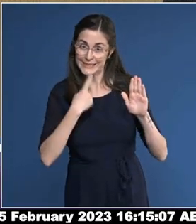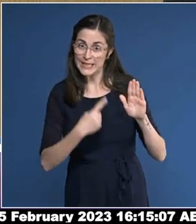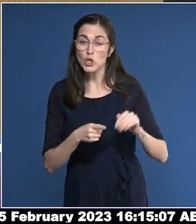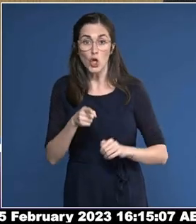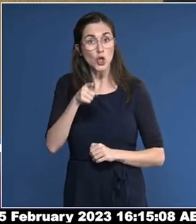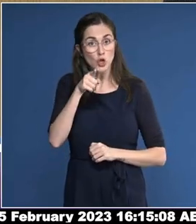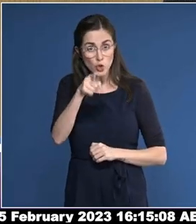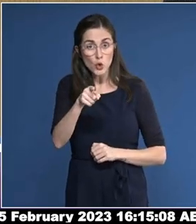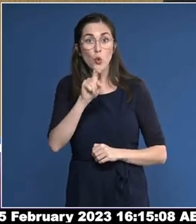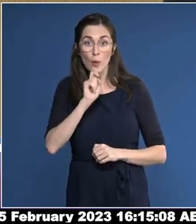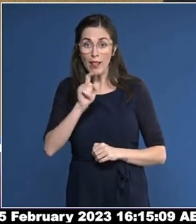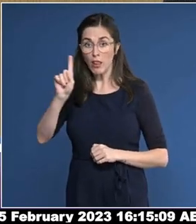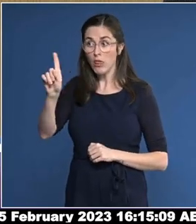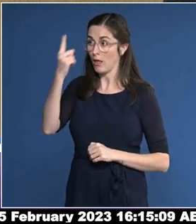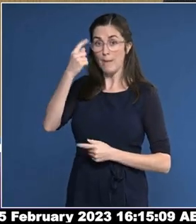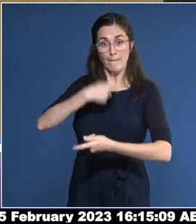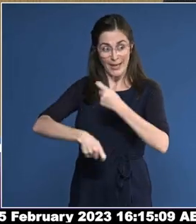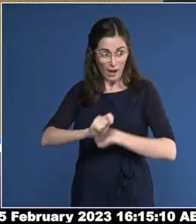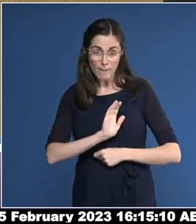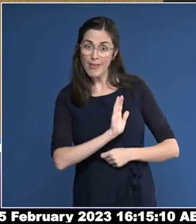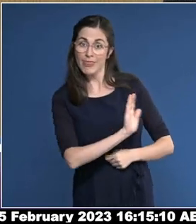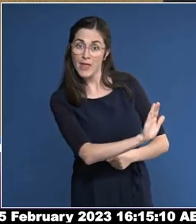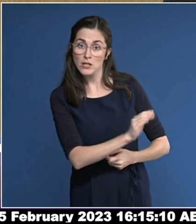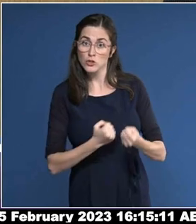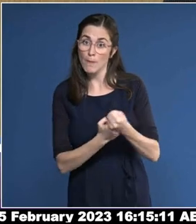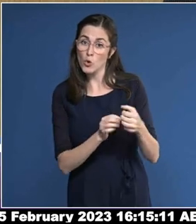intermediary - so plan management or support coordination - you shouldn't be able to be